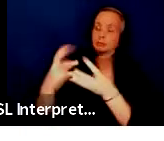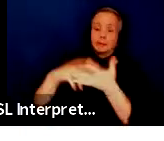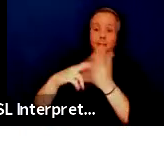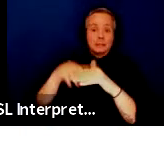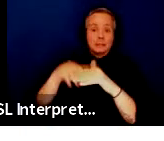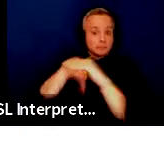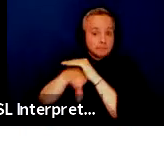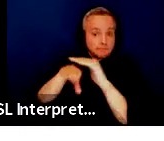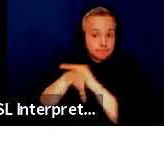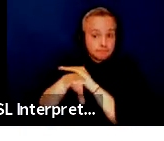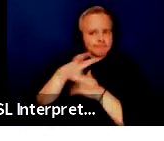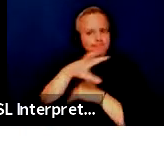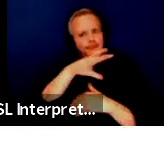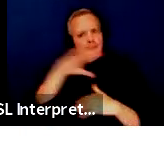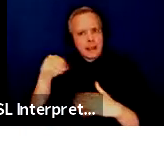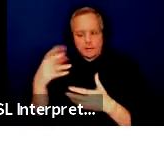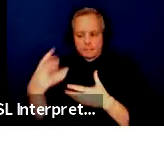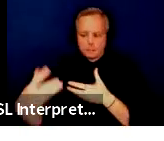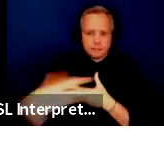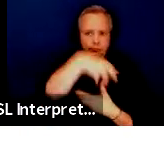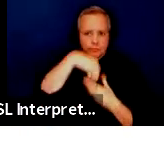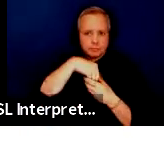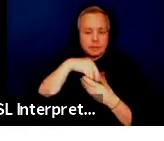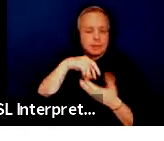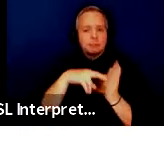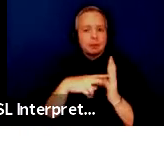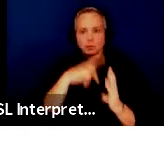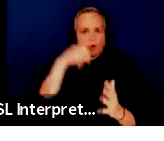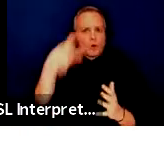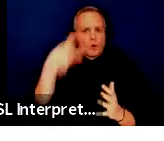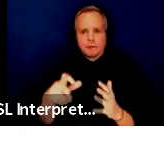INCLUSIVE WHERE WE DON'T EVEN HAVE TO TALK ABOUT ACCESSIBILITY